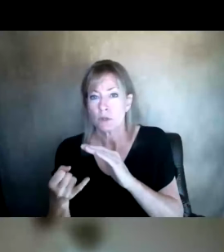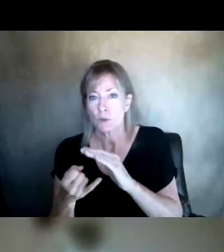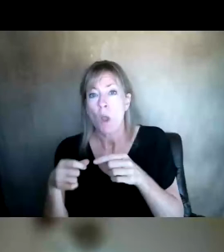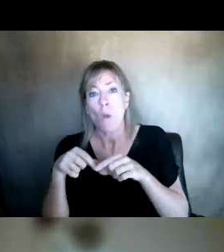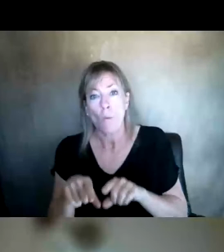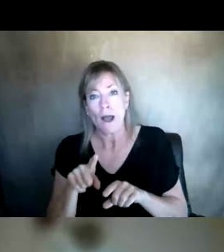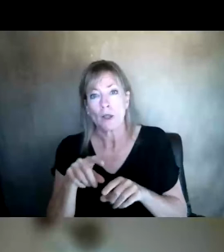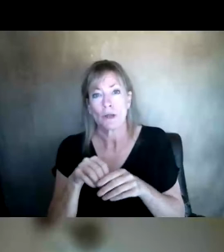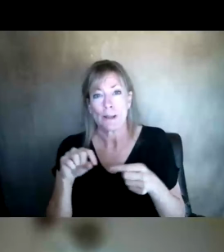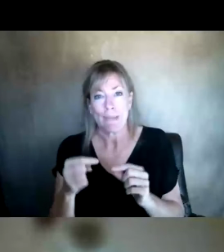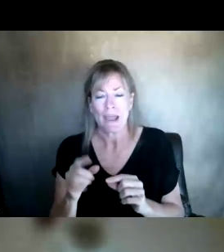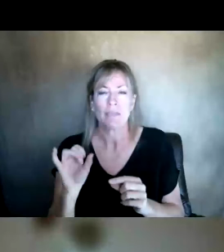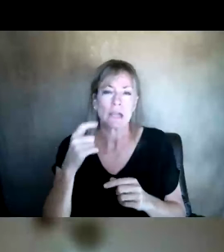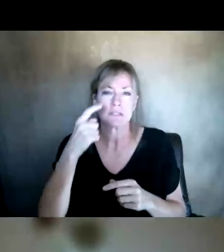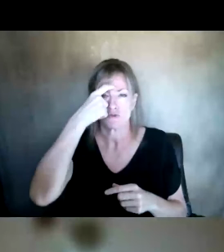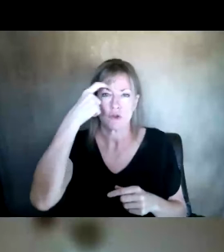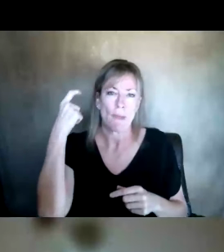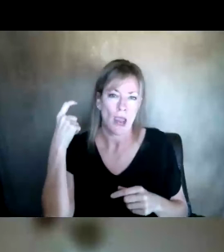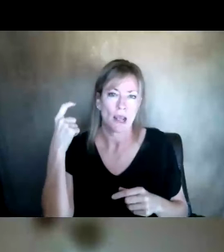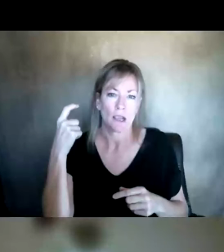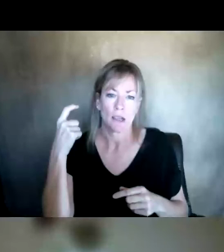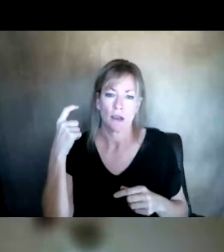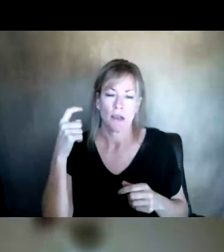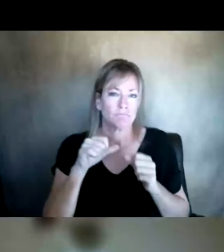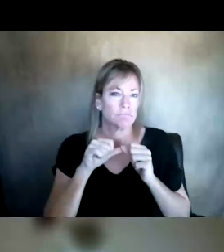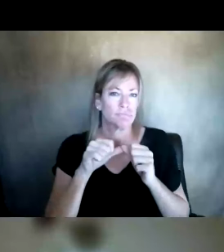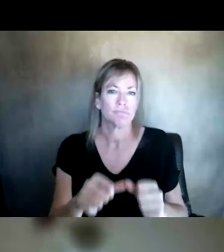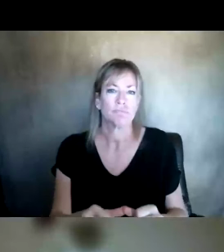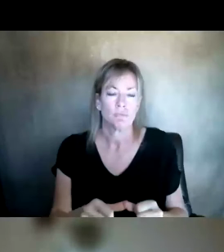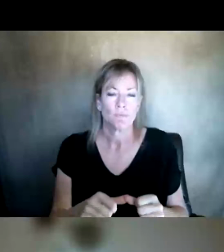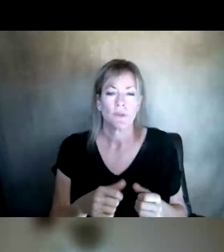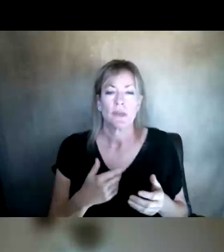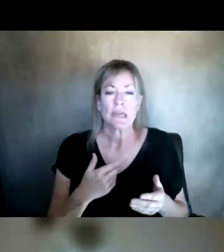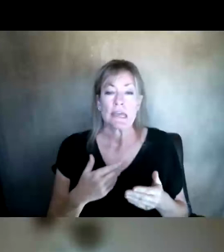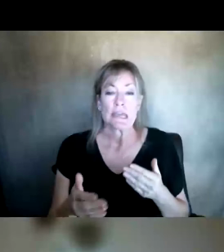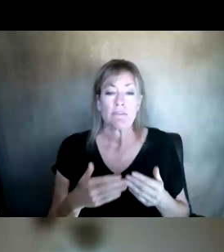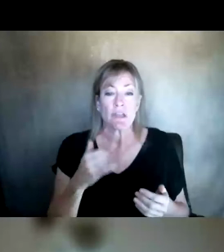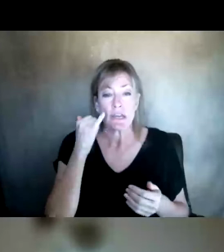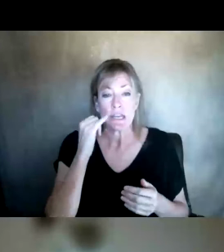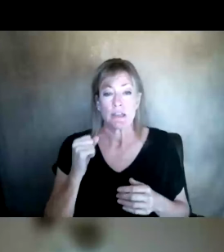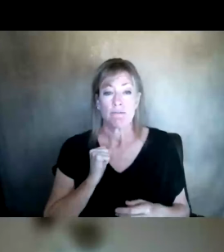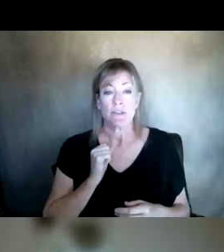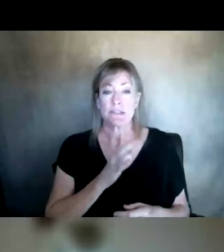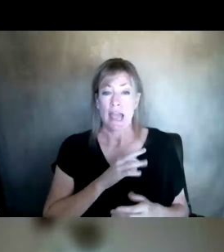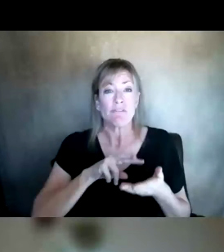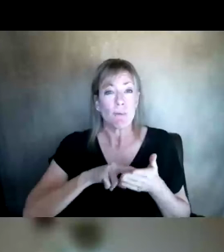TRAUMATIC AND LIVES ON EVEN IF THEY ARE HAVE THE BEST INTENTIONS.